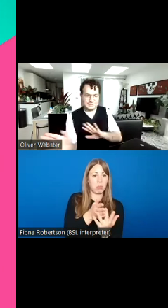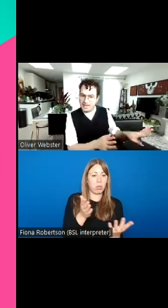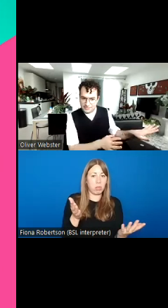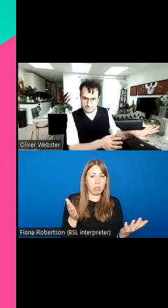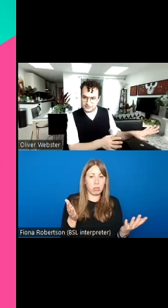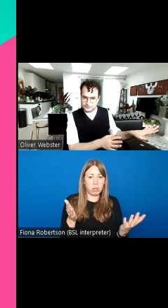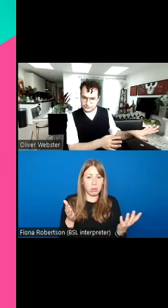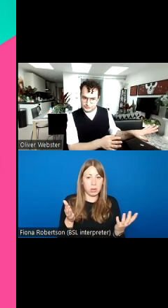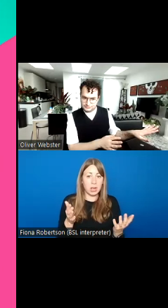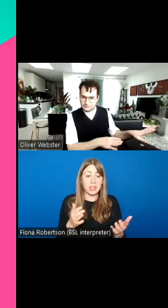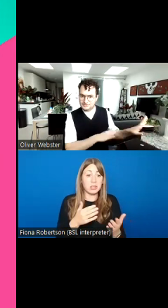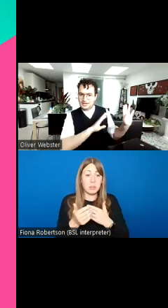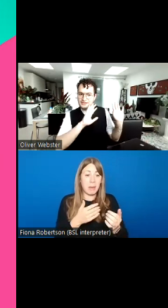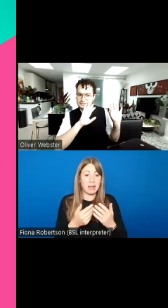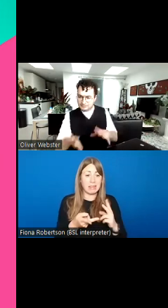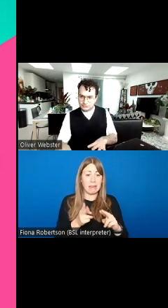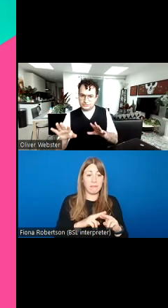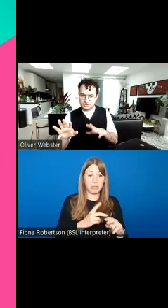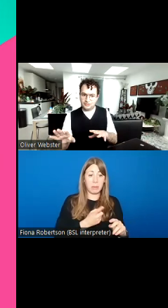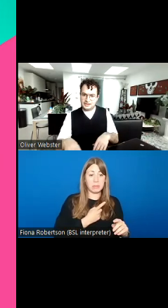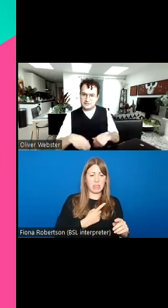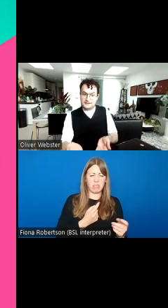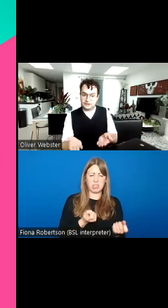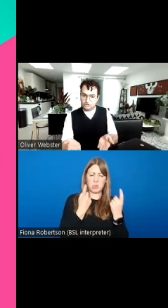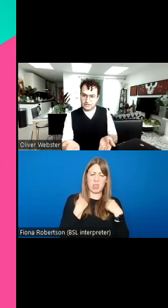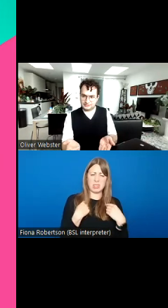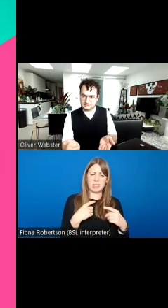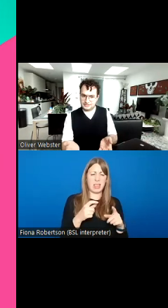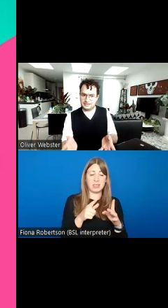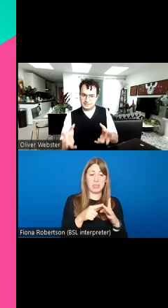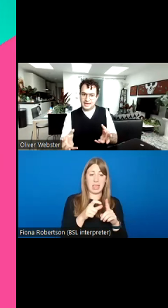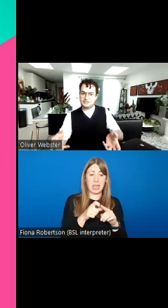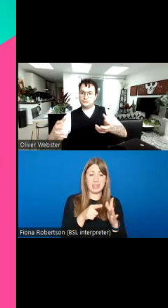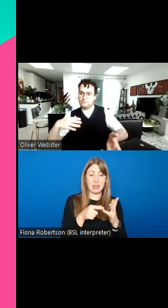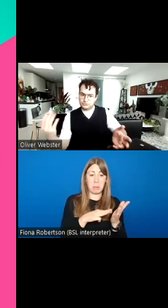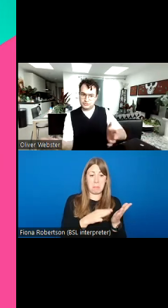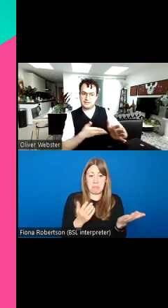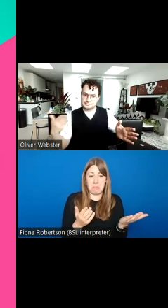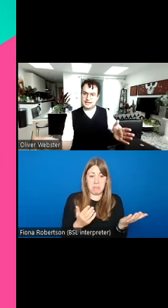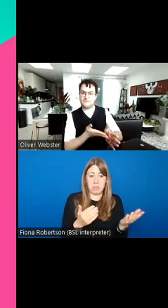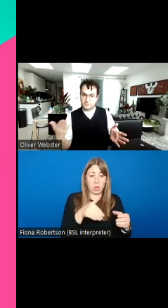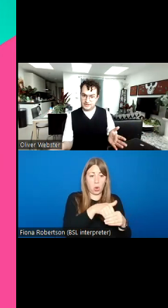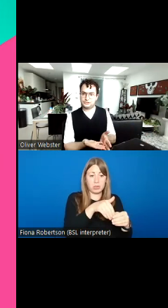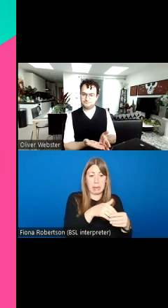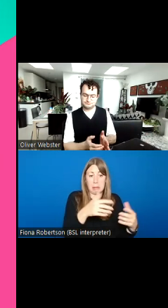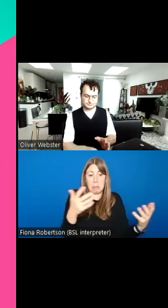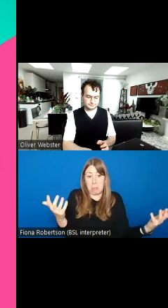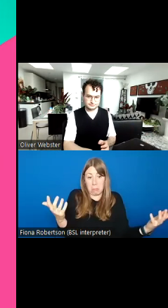let them be confused. The subtitles aren't there to fill in context, it's there to communicate the same information.